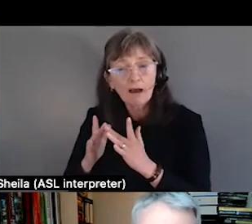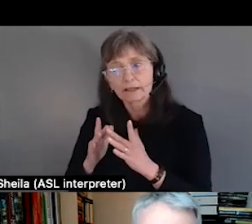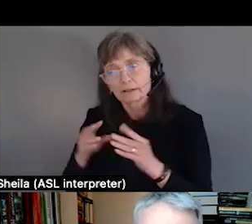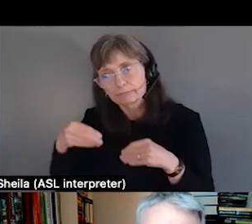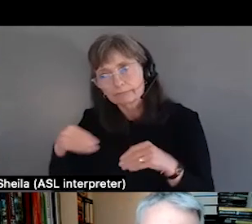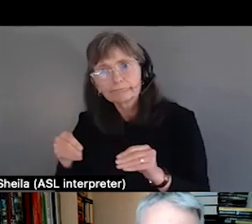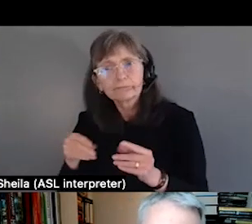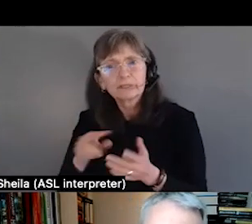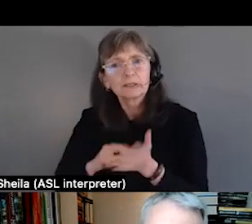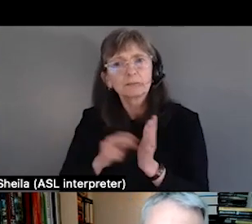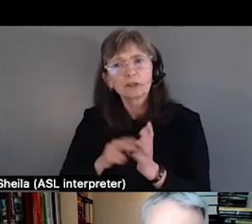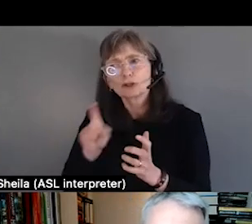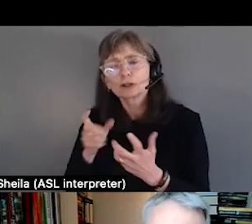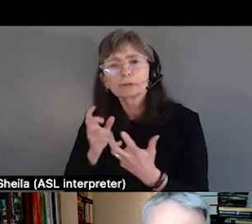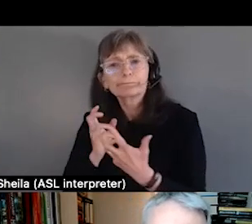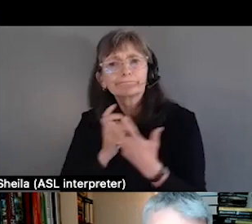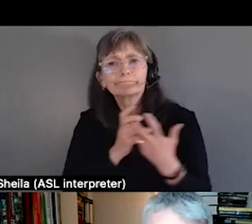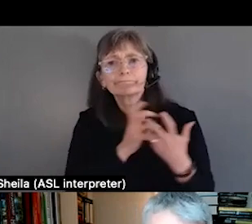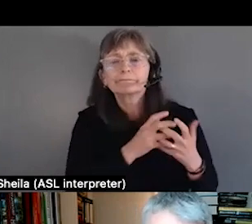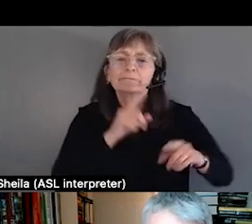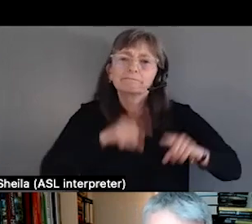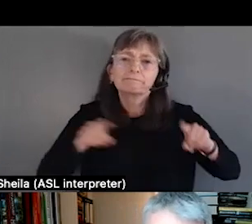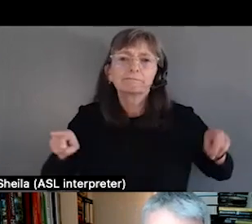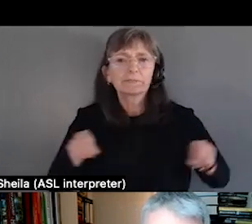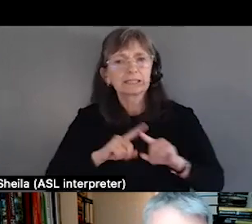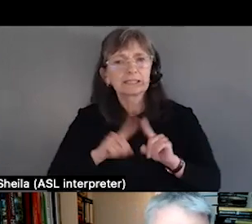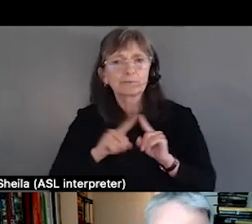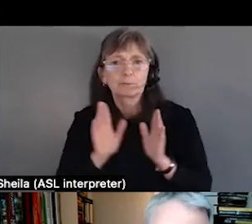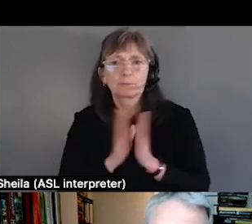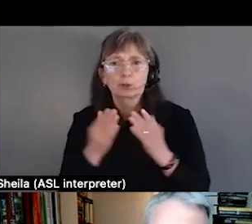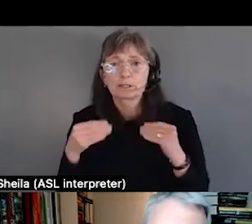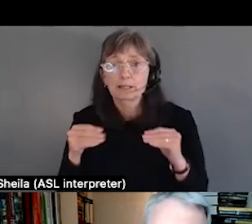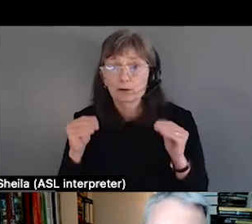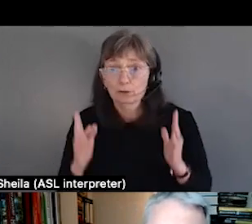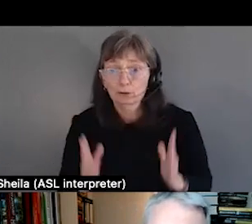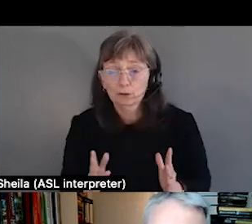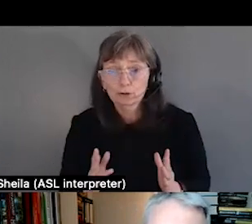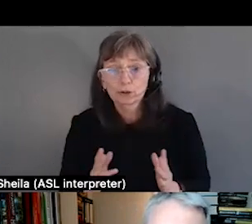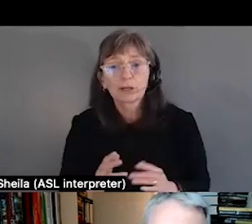of serendipity that you would expect from a book seller. But also, it's about discovery.